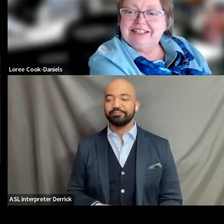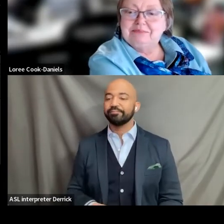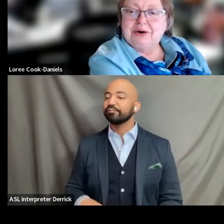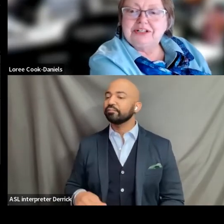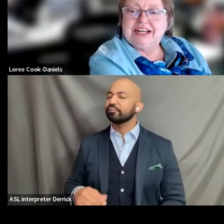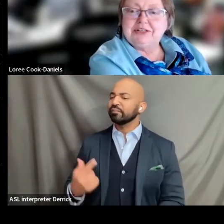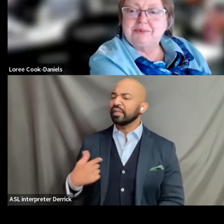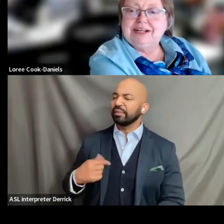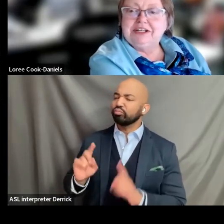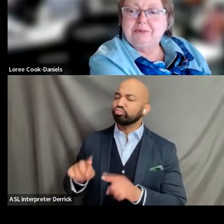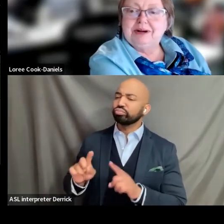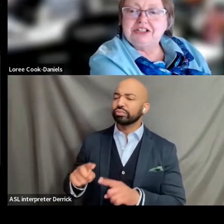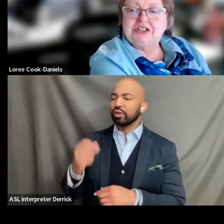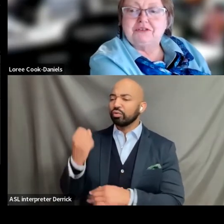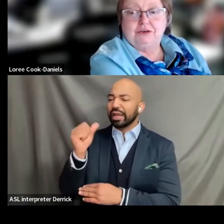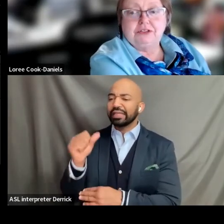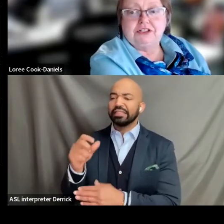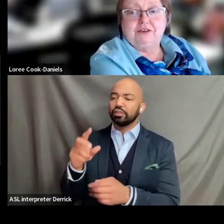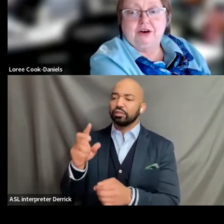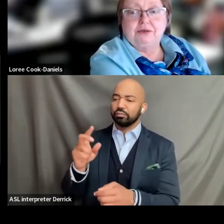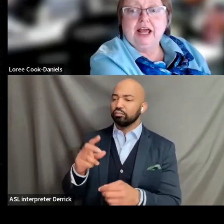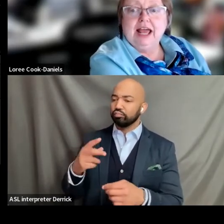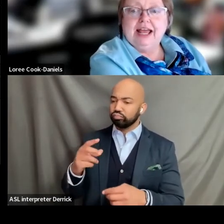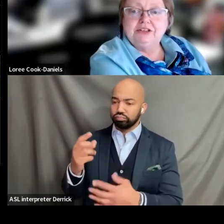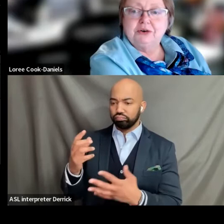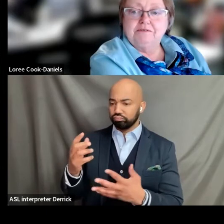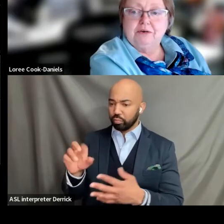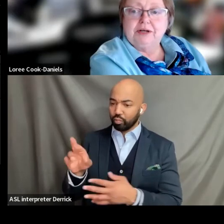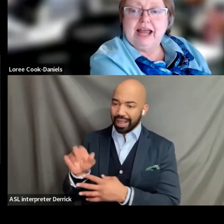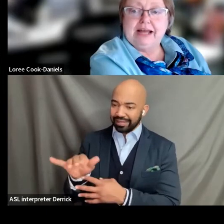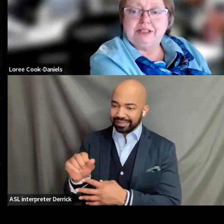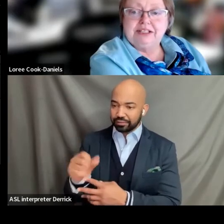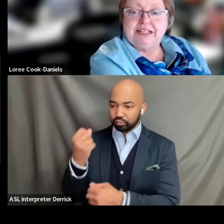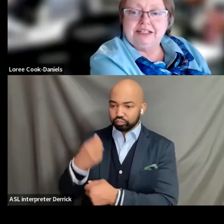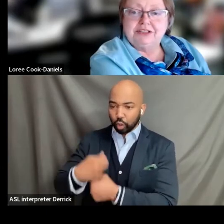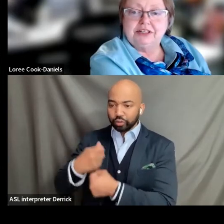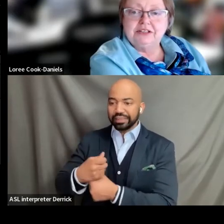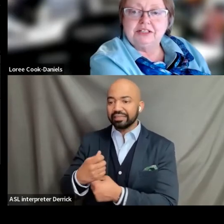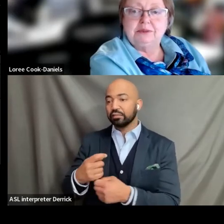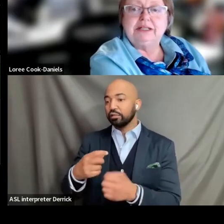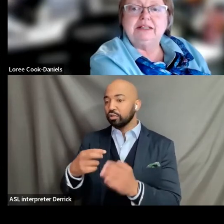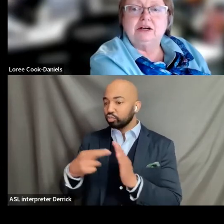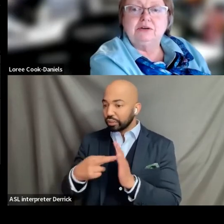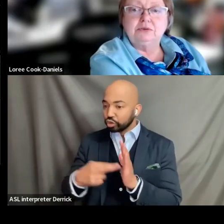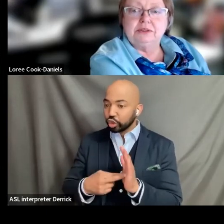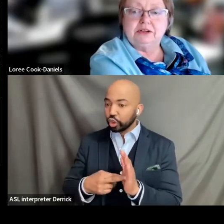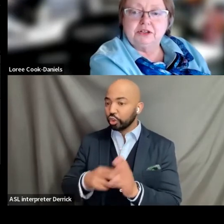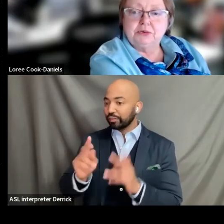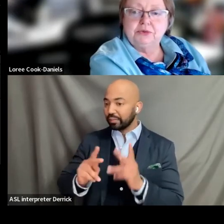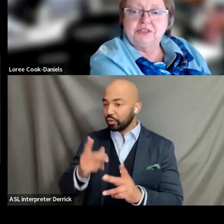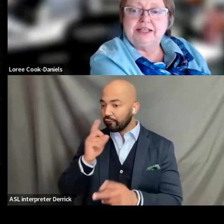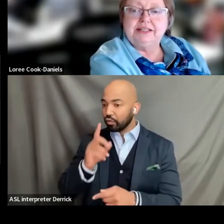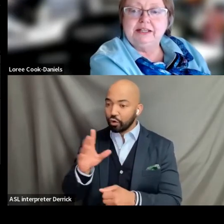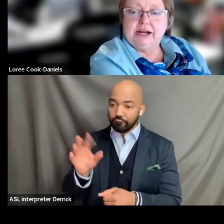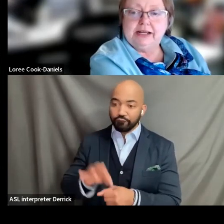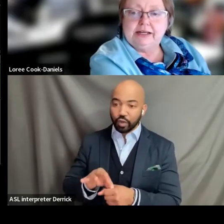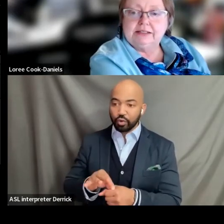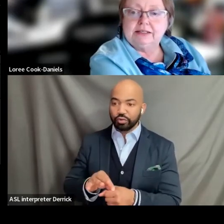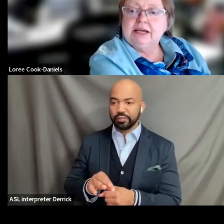I'd go to rallys and protests ready to register folks to vote and or vote absentee. So there's somebody that goes with their tools in their hand.